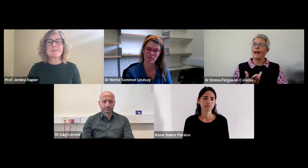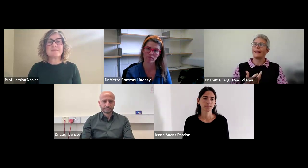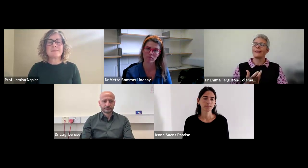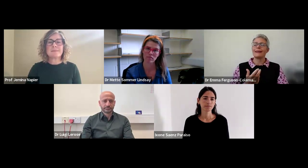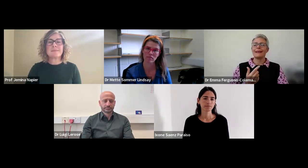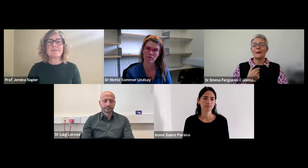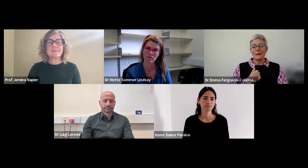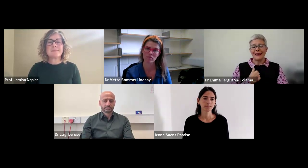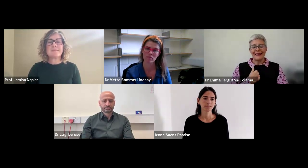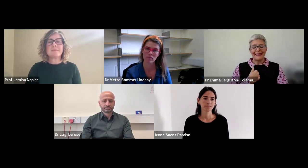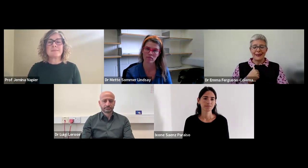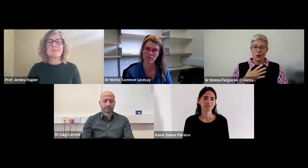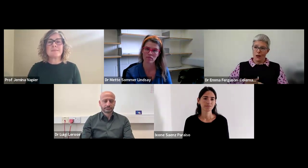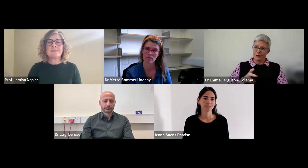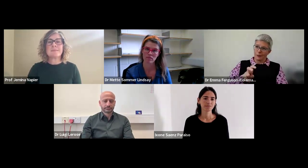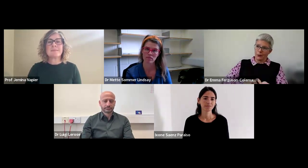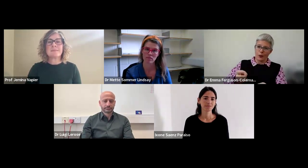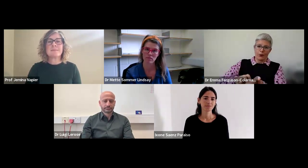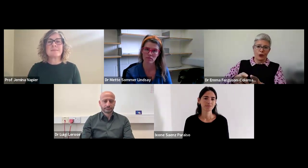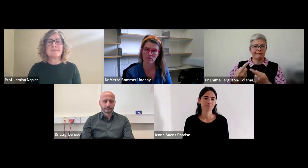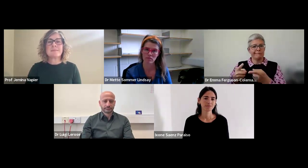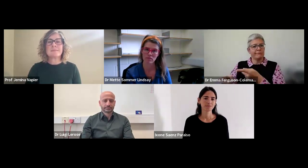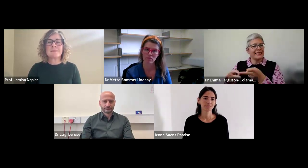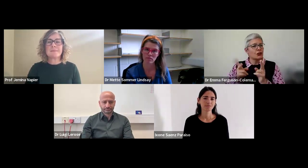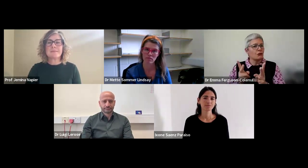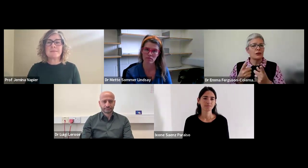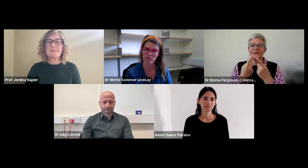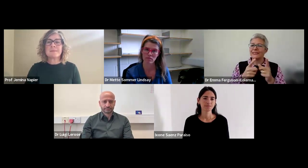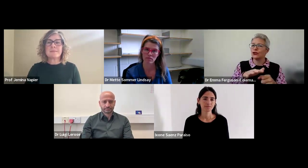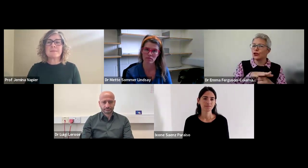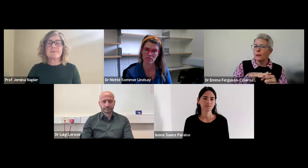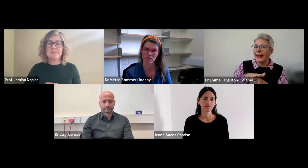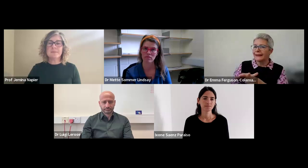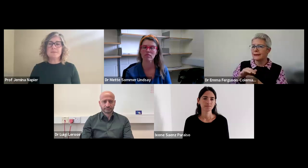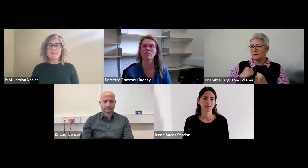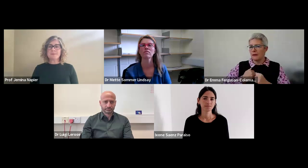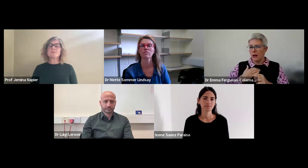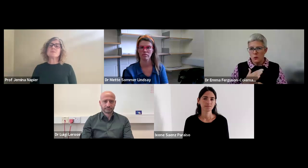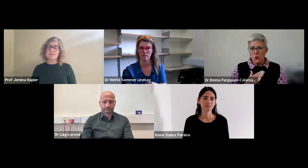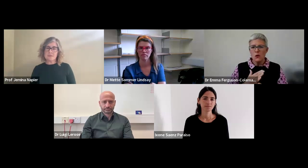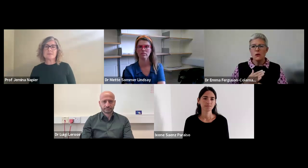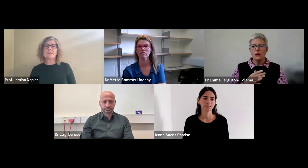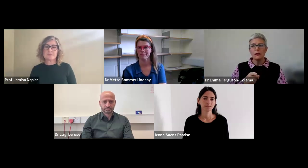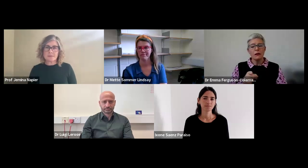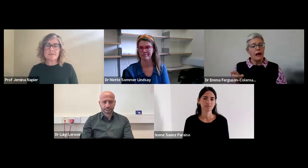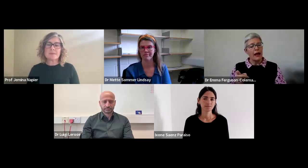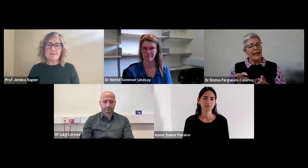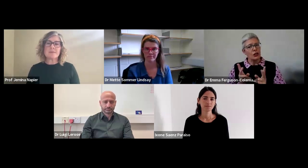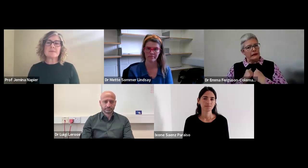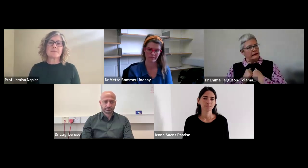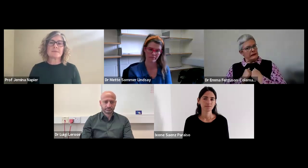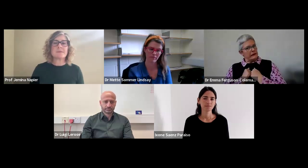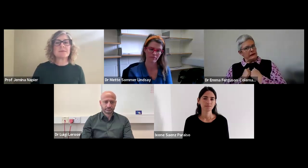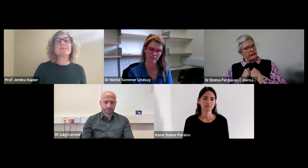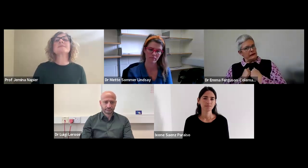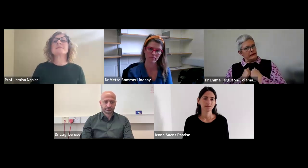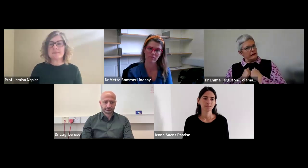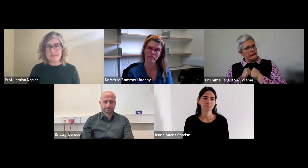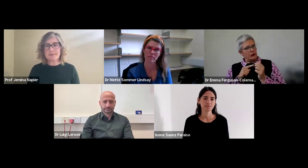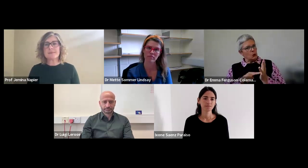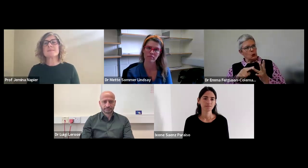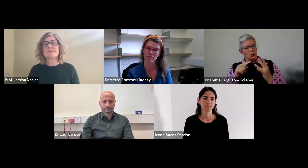interpreters, I would like to book a number of interpreters within different domains for my work,